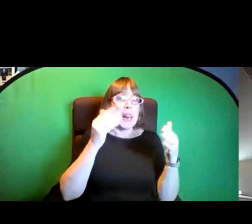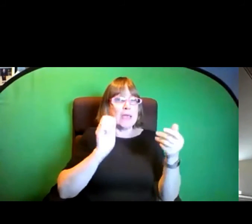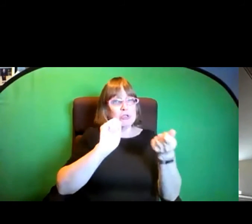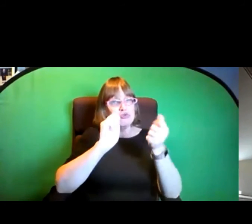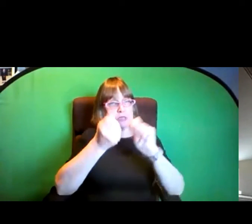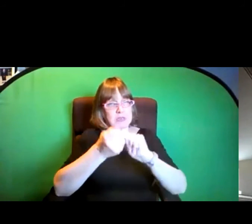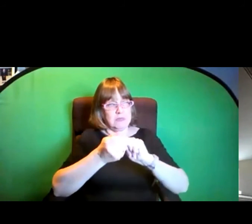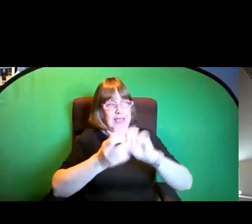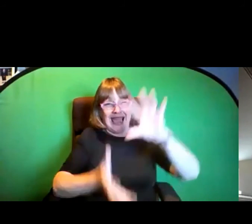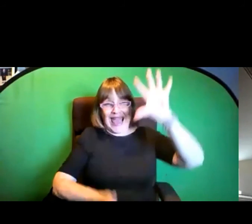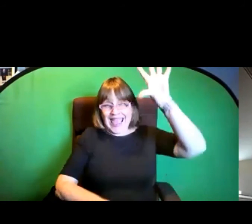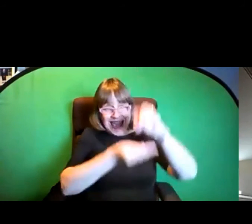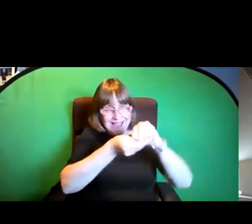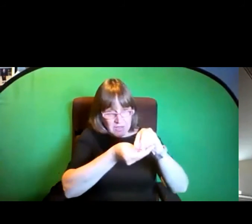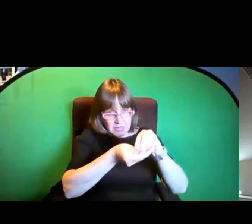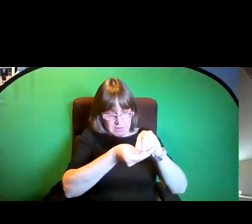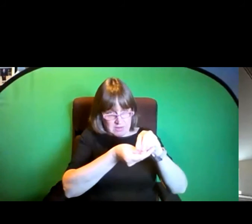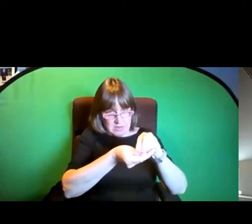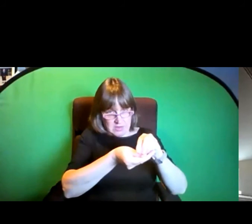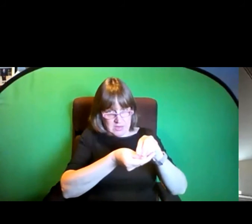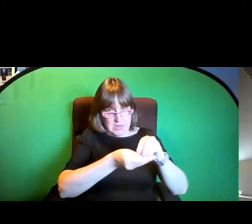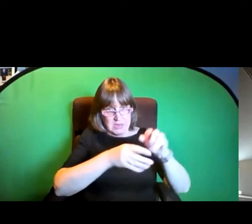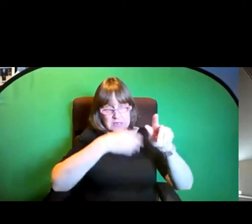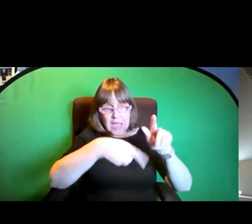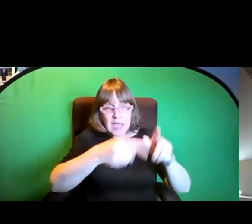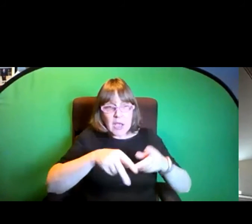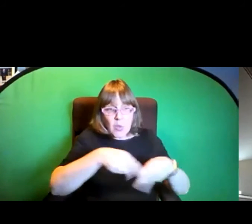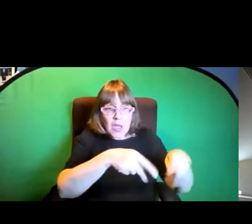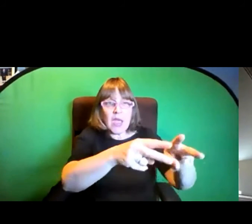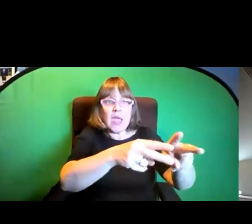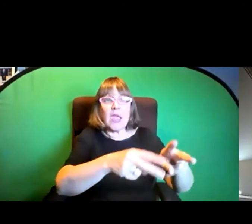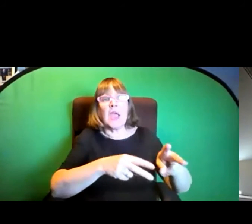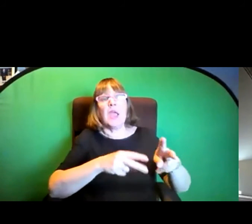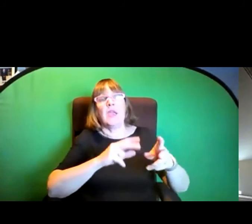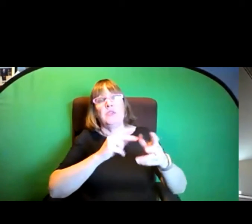everything, that's cycleways that's decarbonizing industry that's renewables